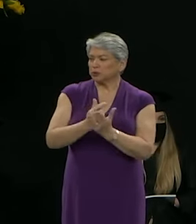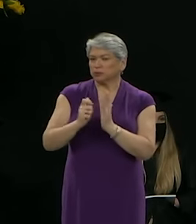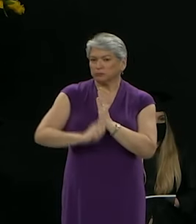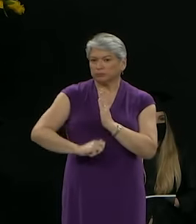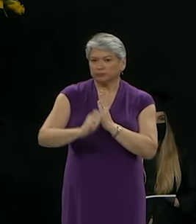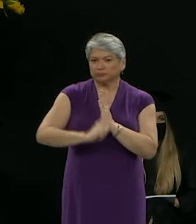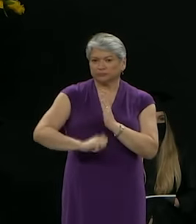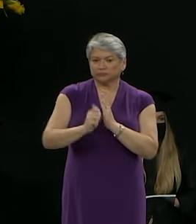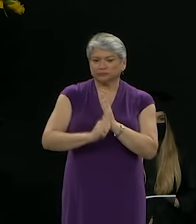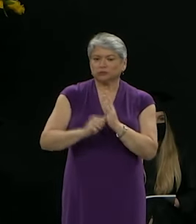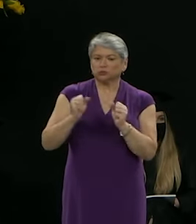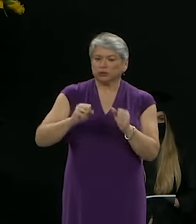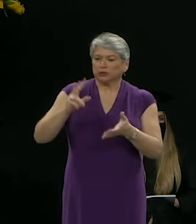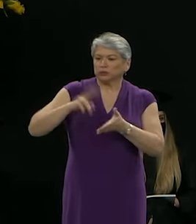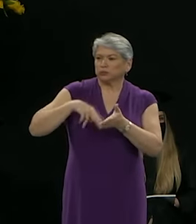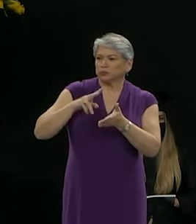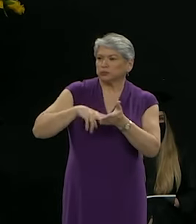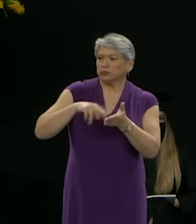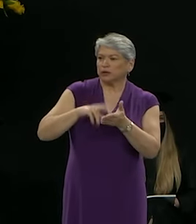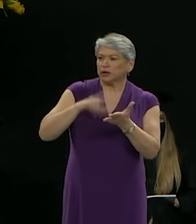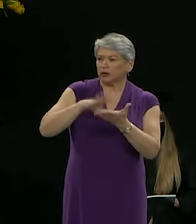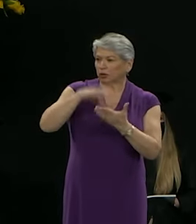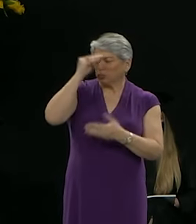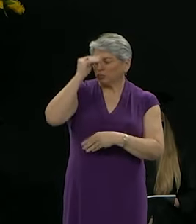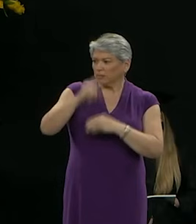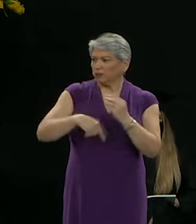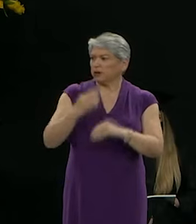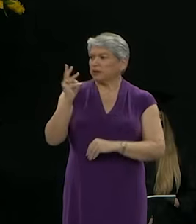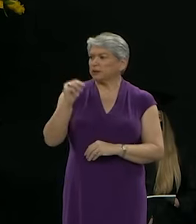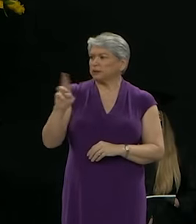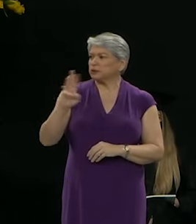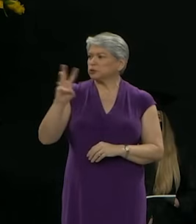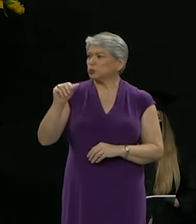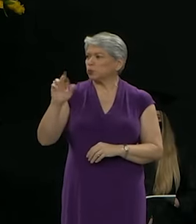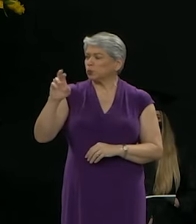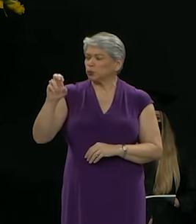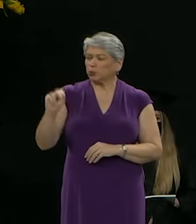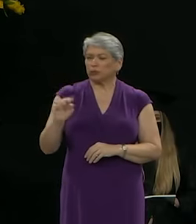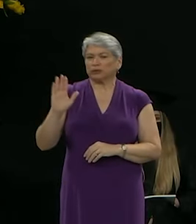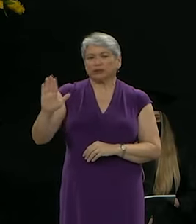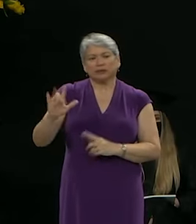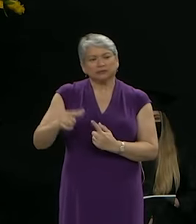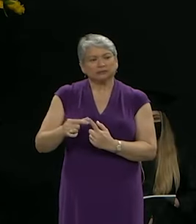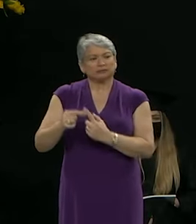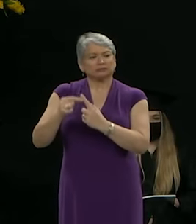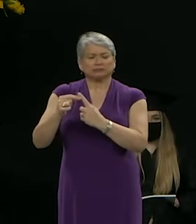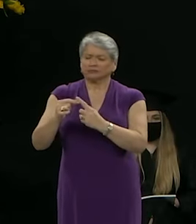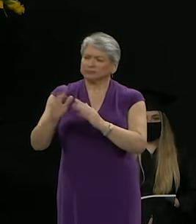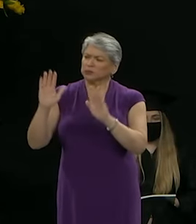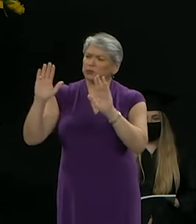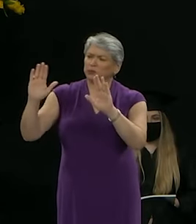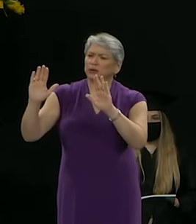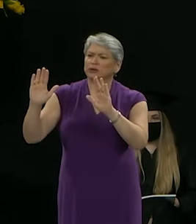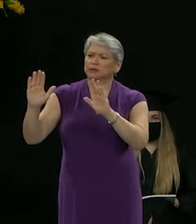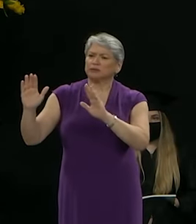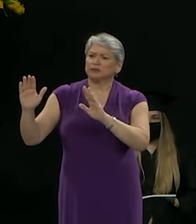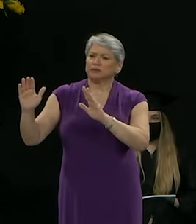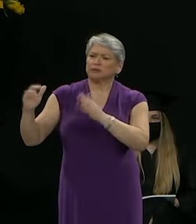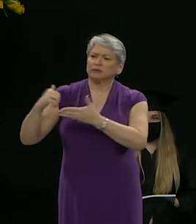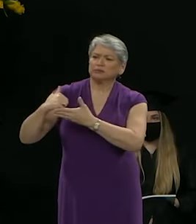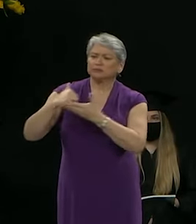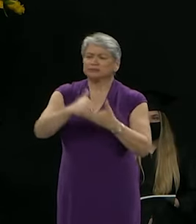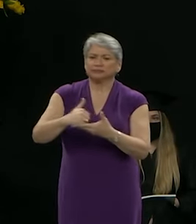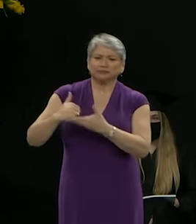to learn more about Mr. Warren and his exceptional contributions to the Greater Pine Belt community